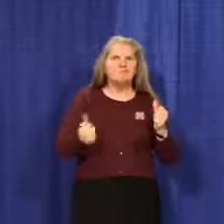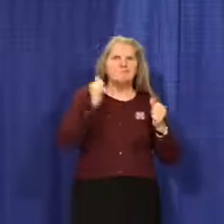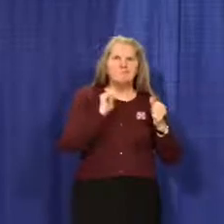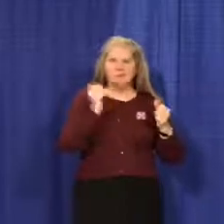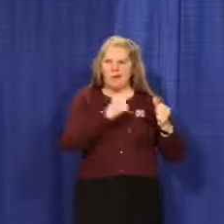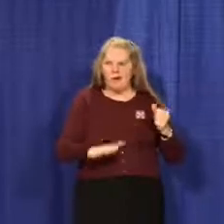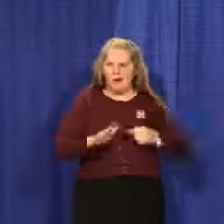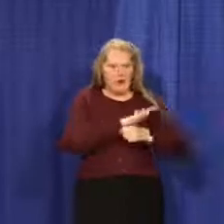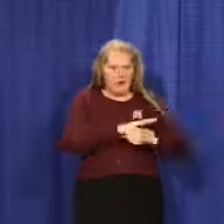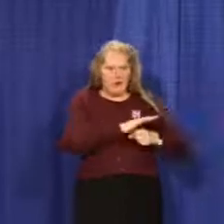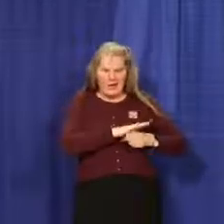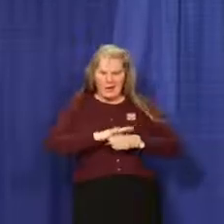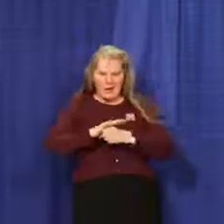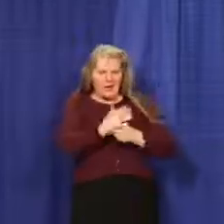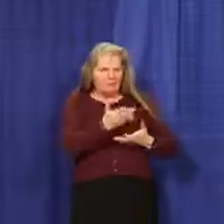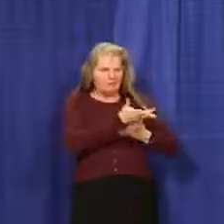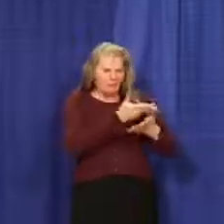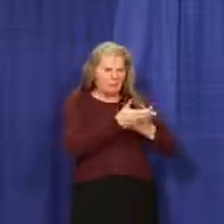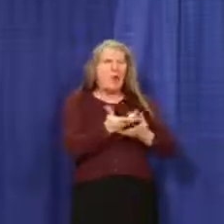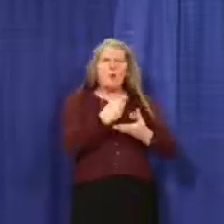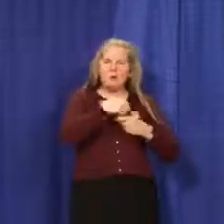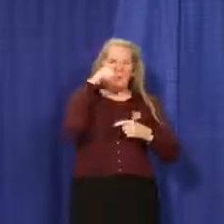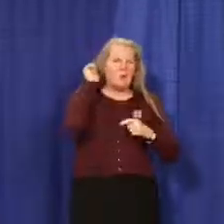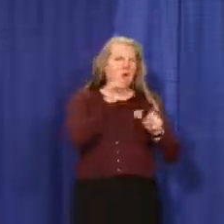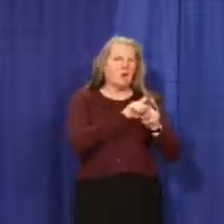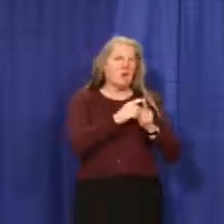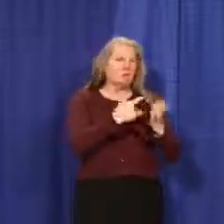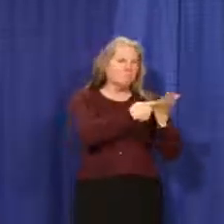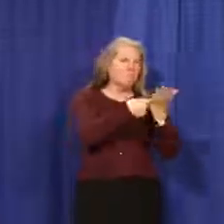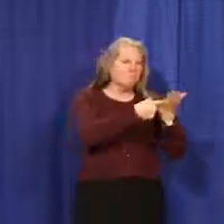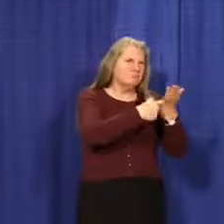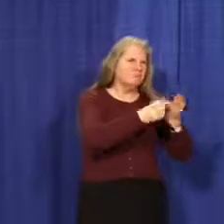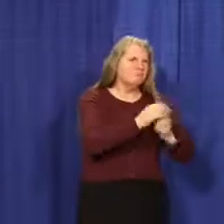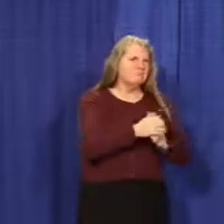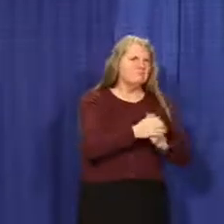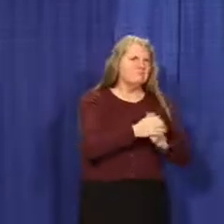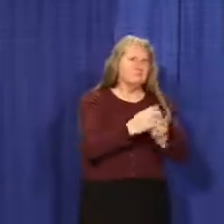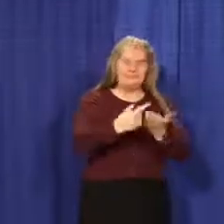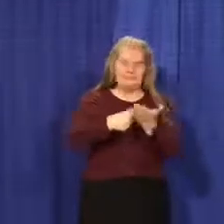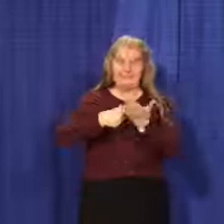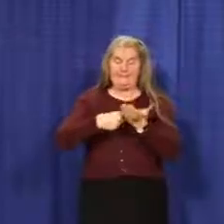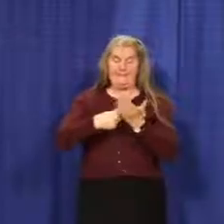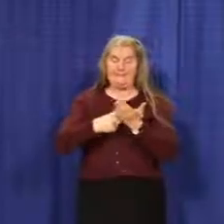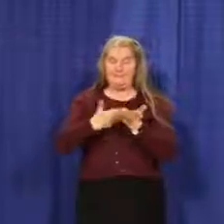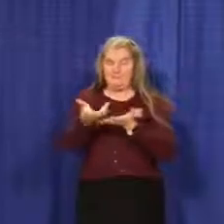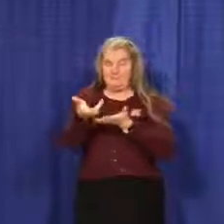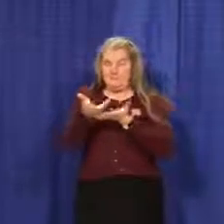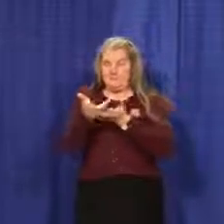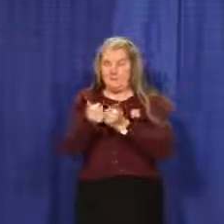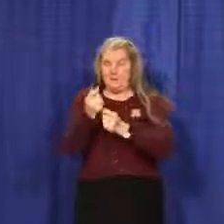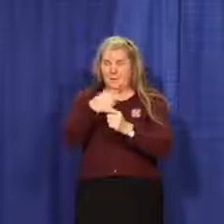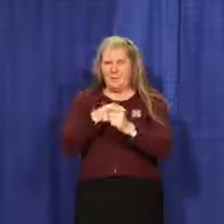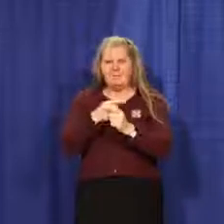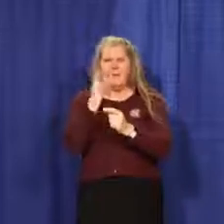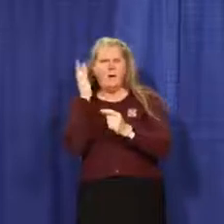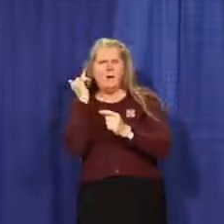health authorities in neighbouring jurisdictions including Alaska. These conversations are extremely important so that we